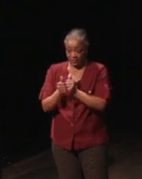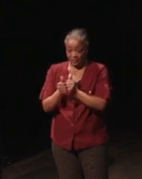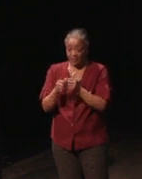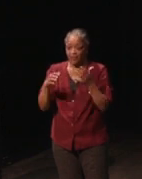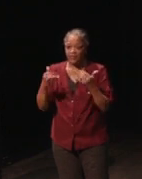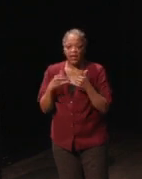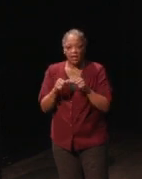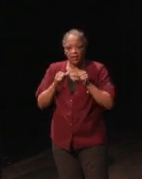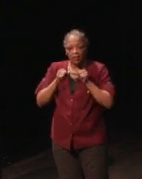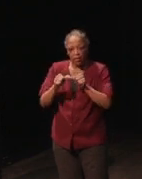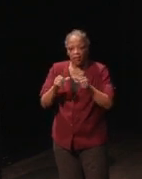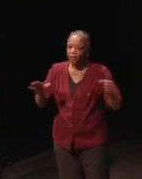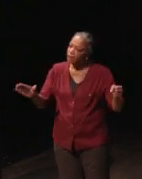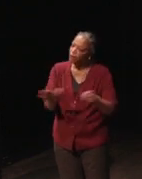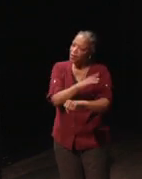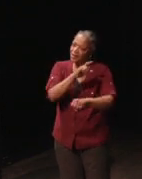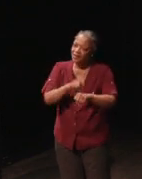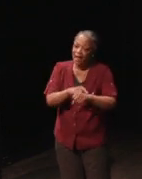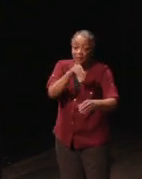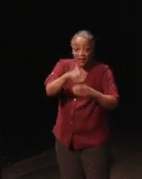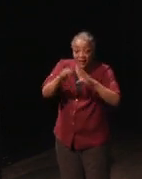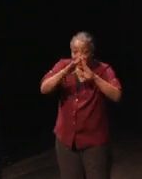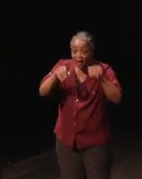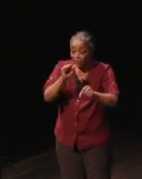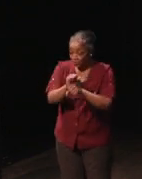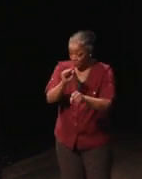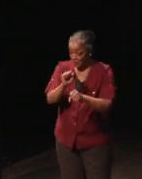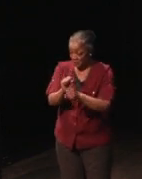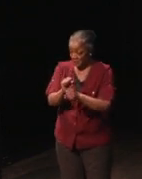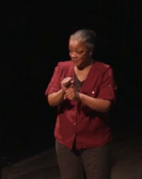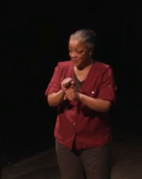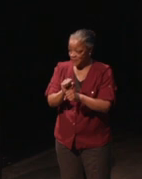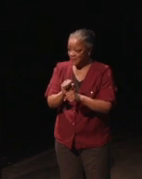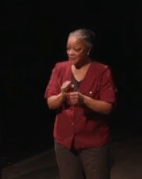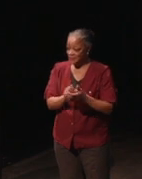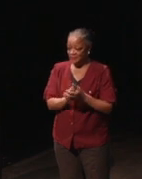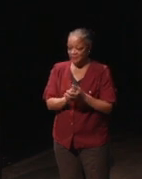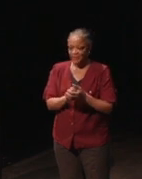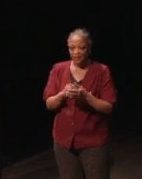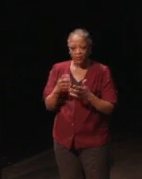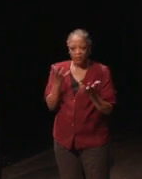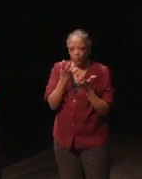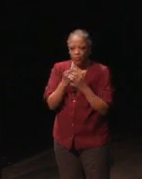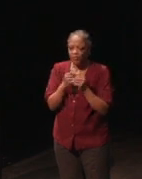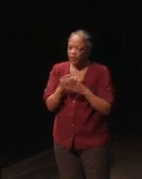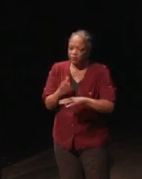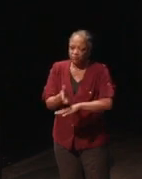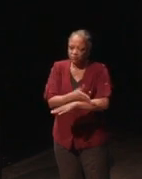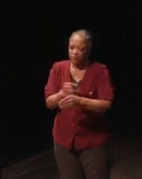a permanent full time in-house role with the publisher. That has made an enormous difference in the work,